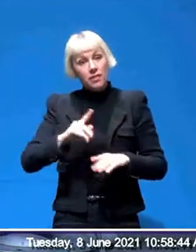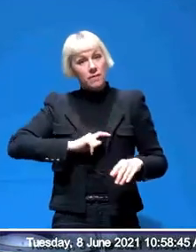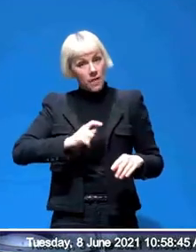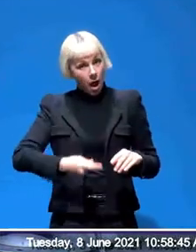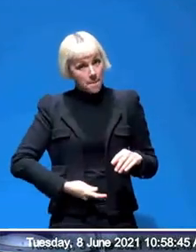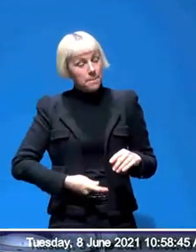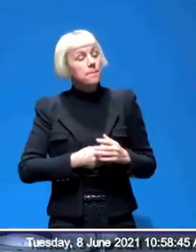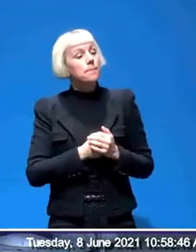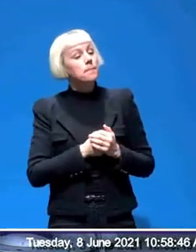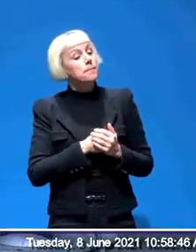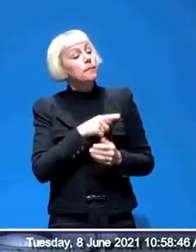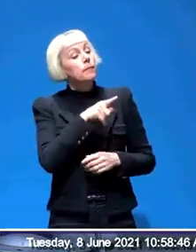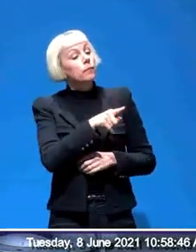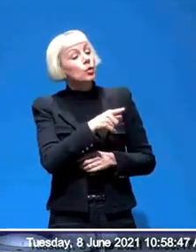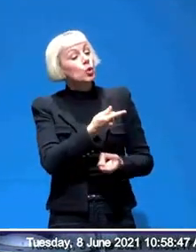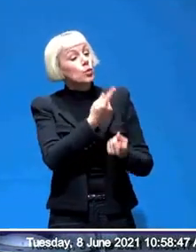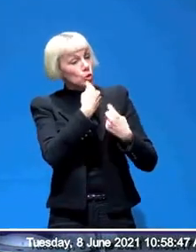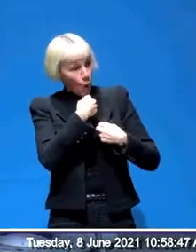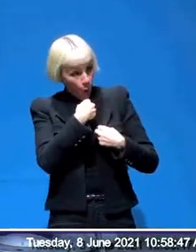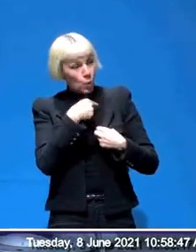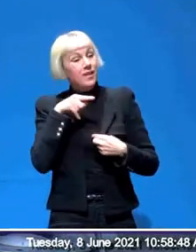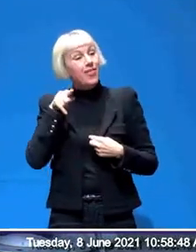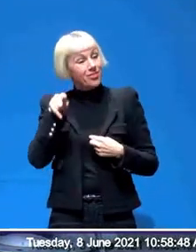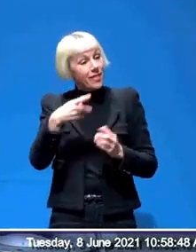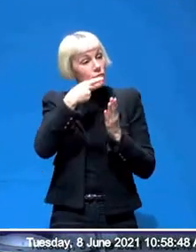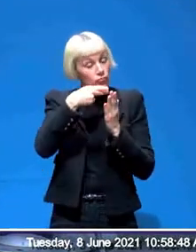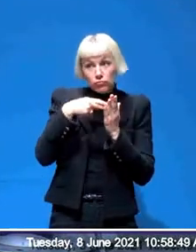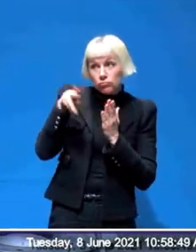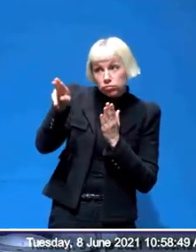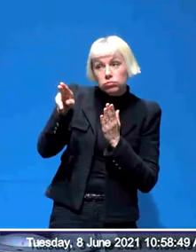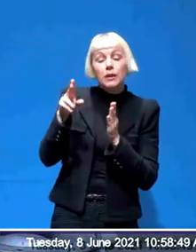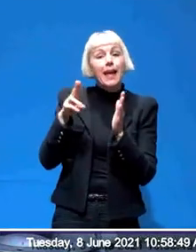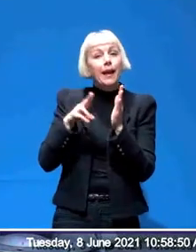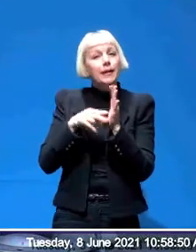had been made to the NDIS Quality and Safeguards Commission, and the reason